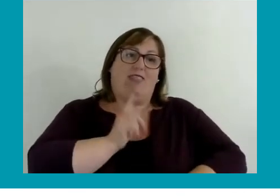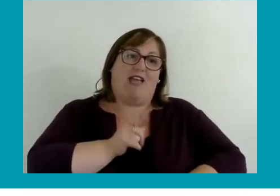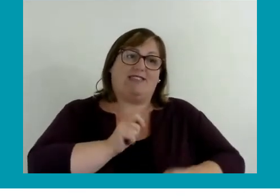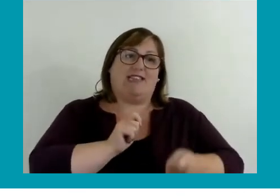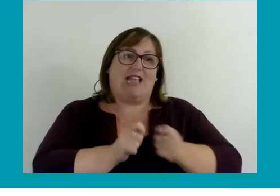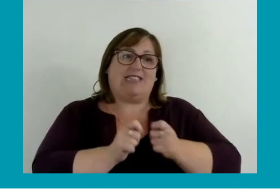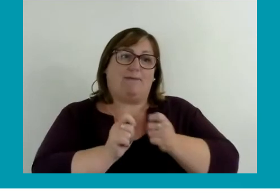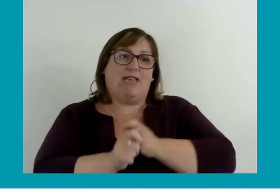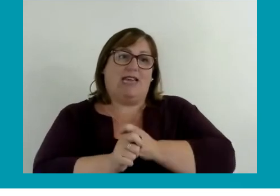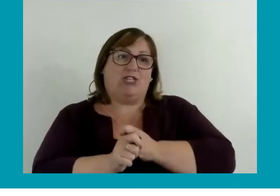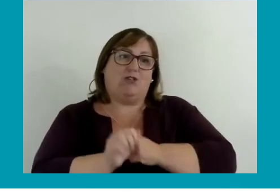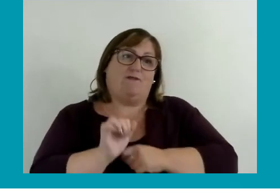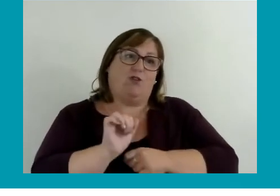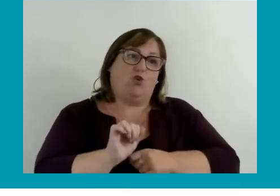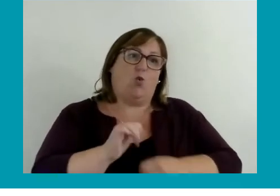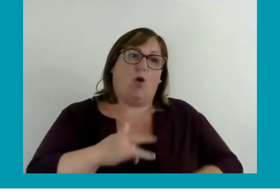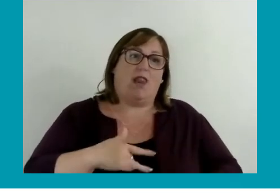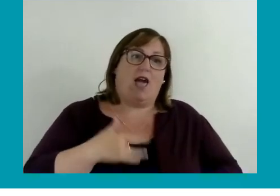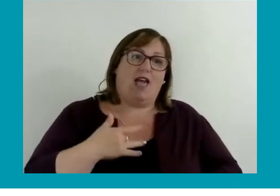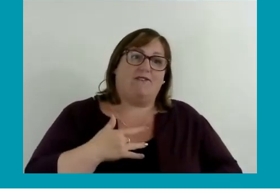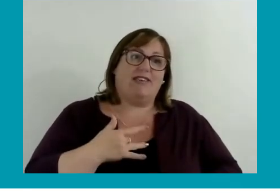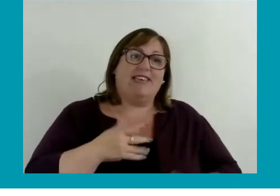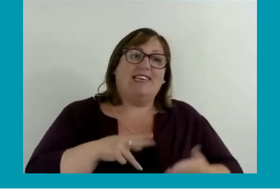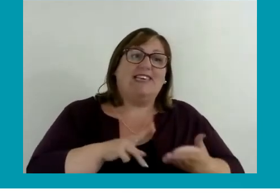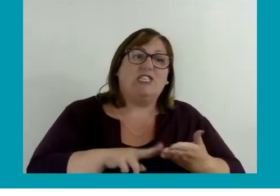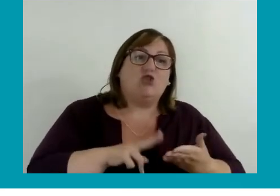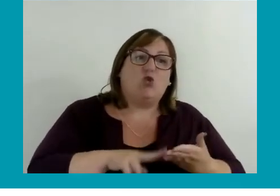so it's just normal for you but if you don't tell somebody